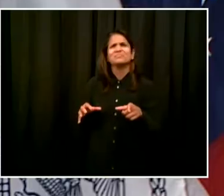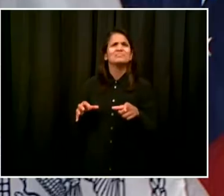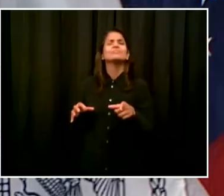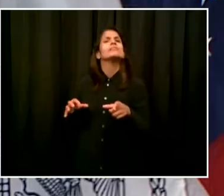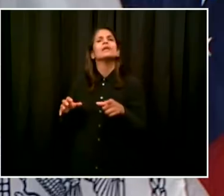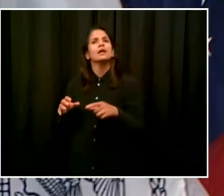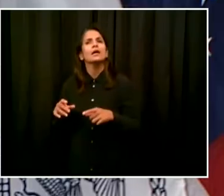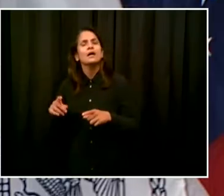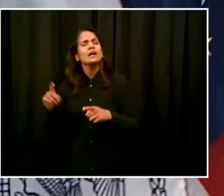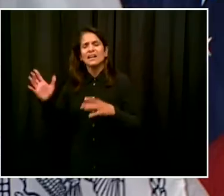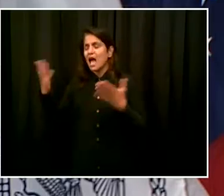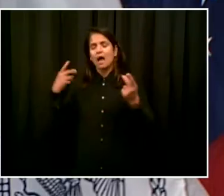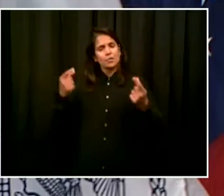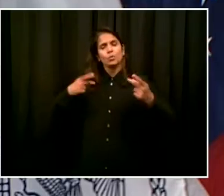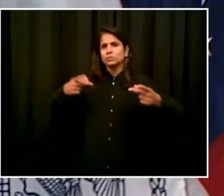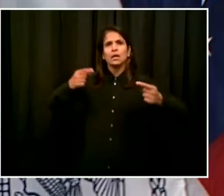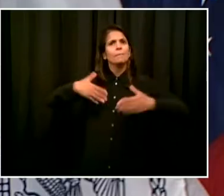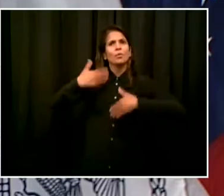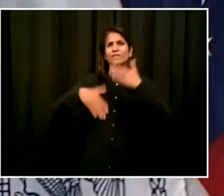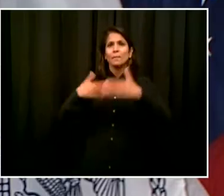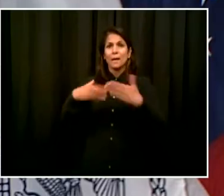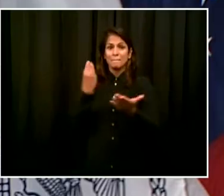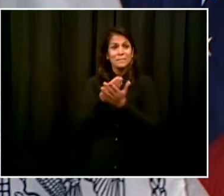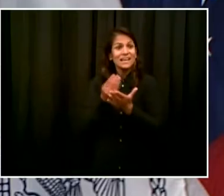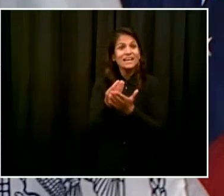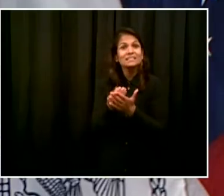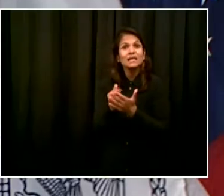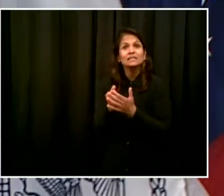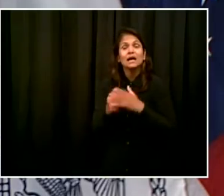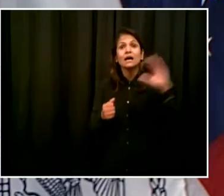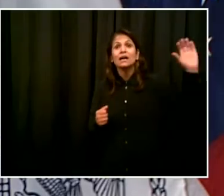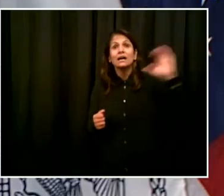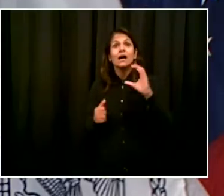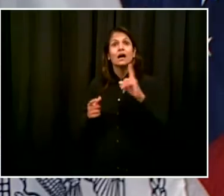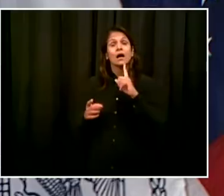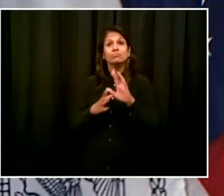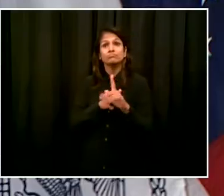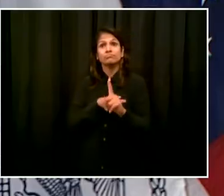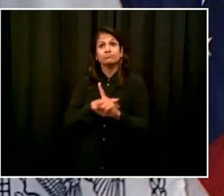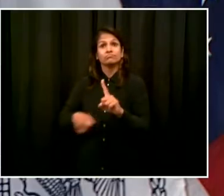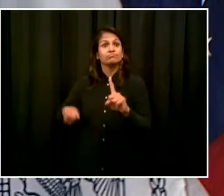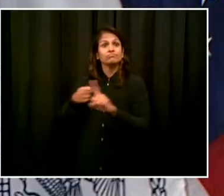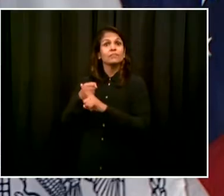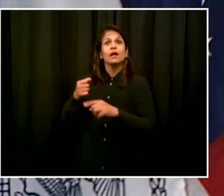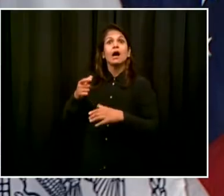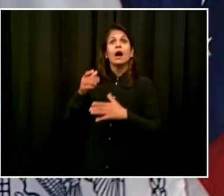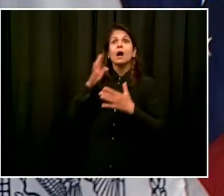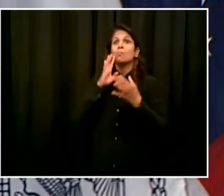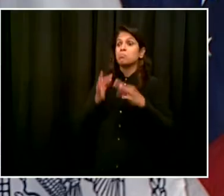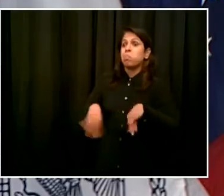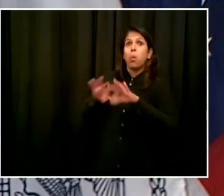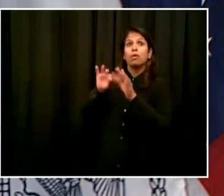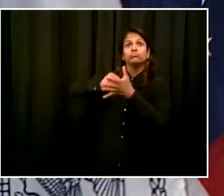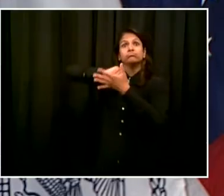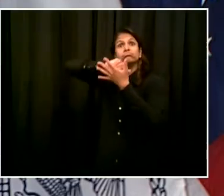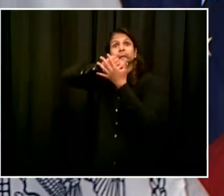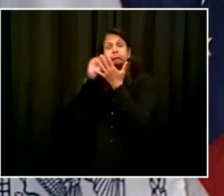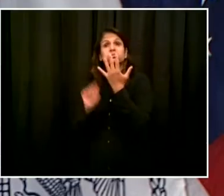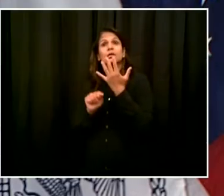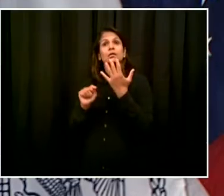FORCES WOULD HAVE ONLY CREATED MARKET HOUSING AND NOT AFFORDABLE. I TNKHI E WNE ED